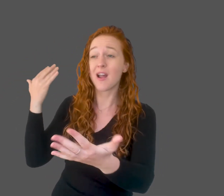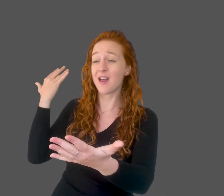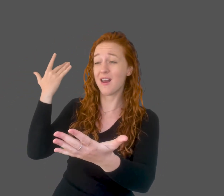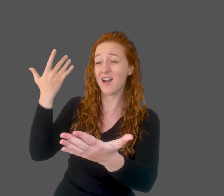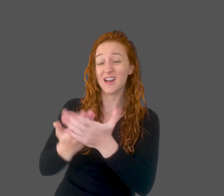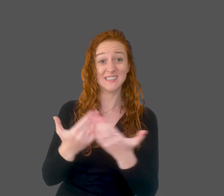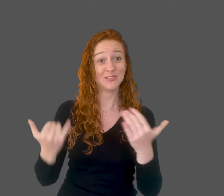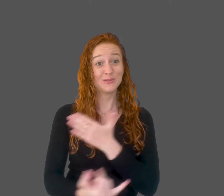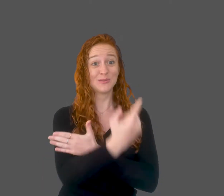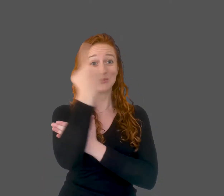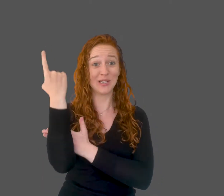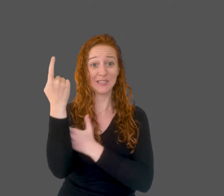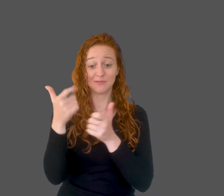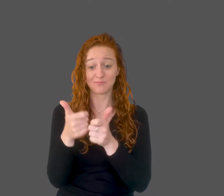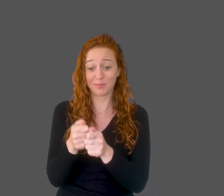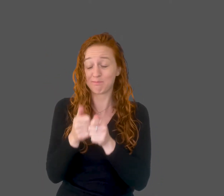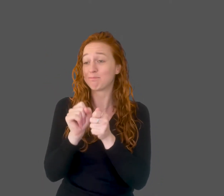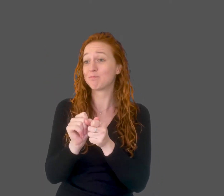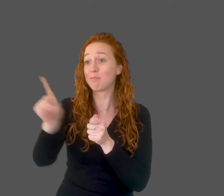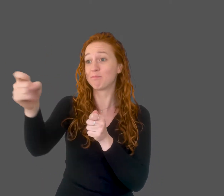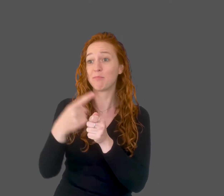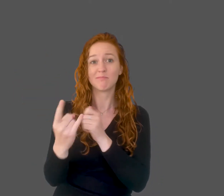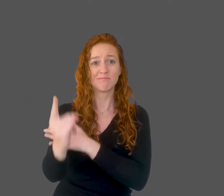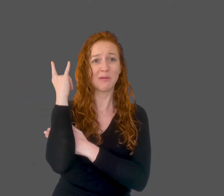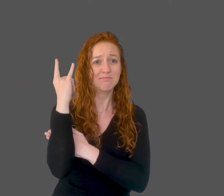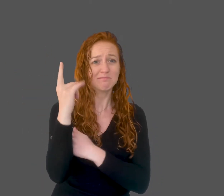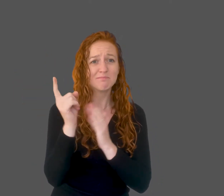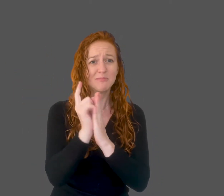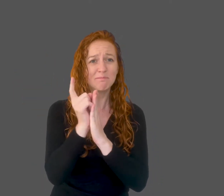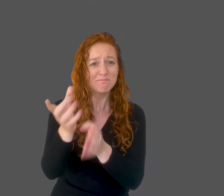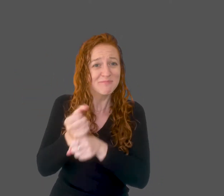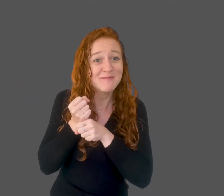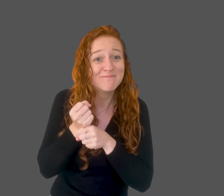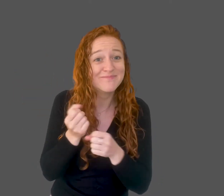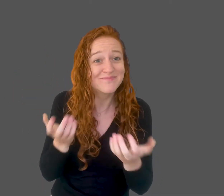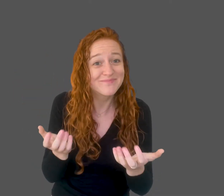Now, it takes mere seconds to send and receive a text!